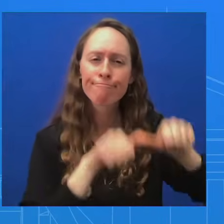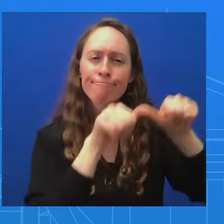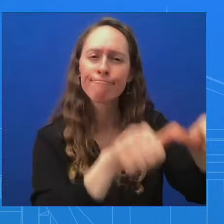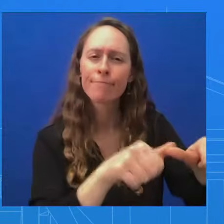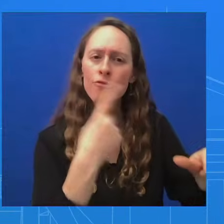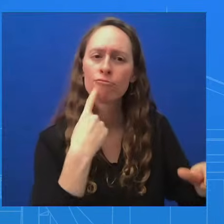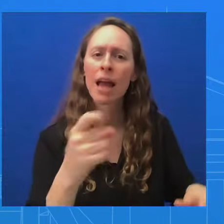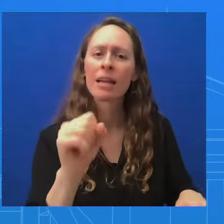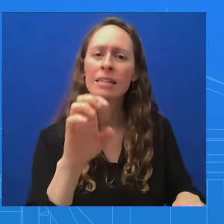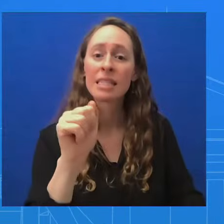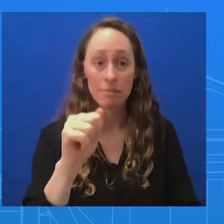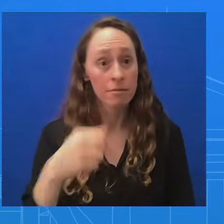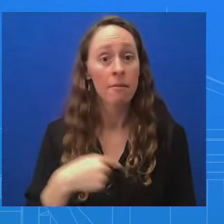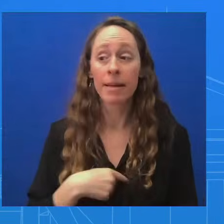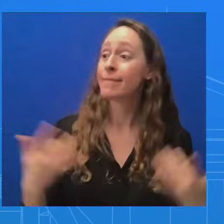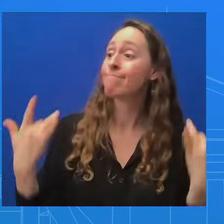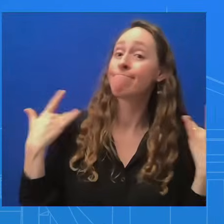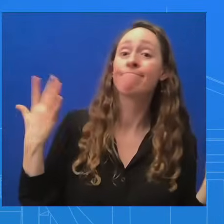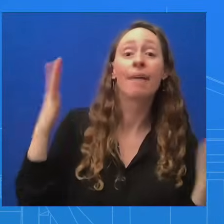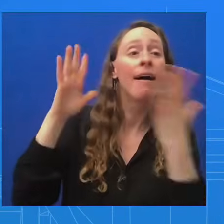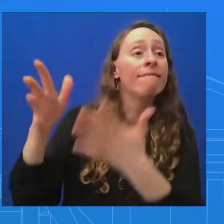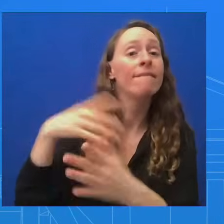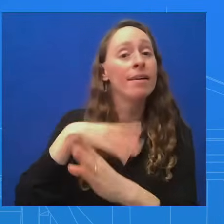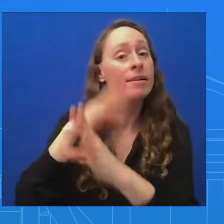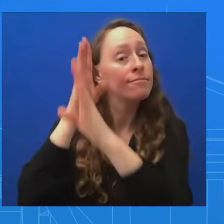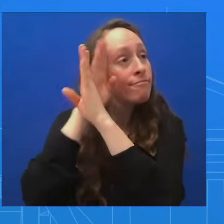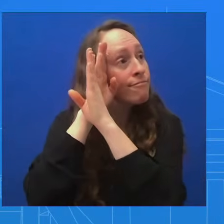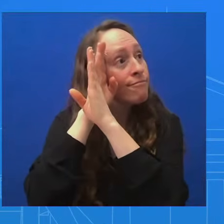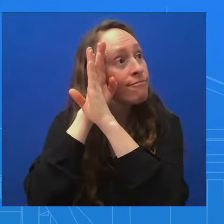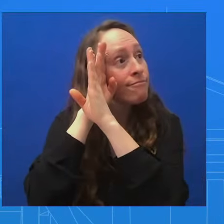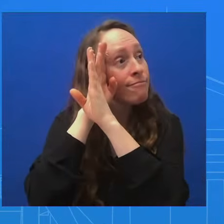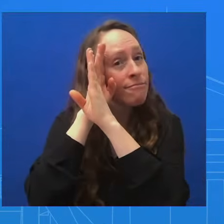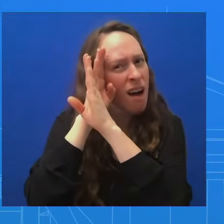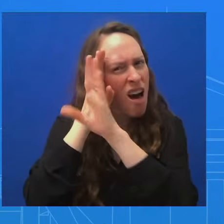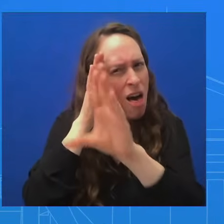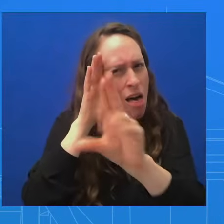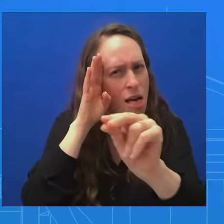I don't think that's in anybody's interest. So, we're not going to -- we're not just going to lay down here and --